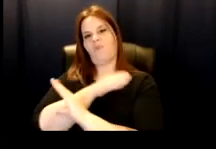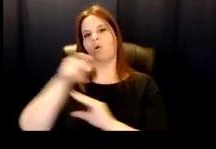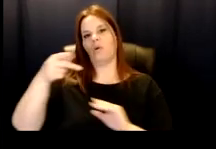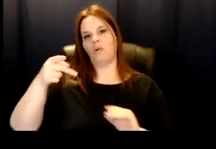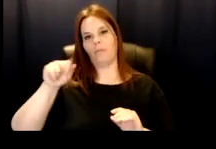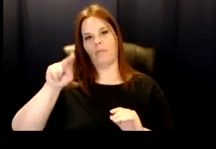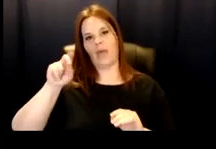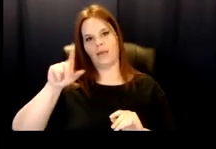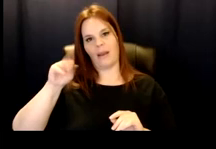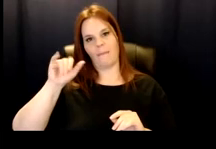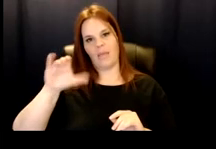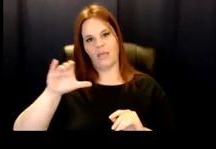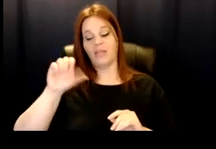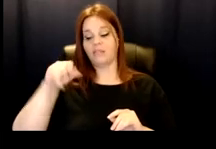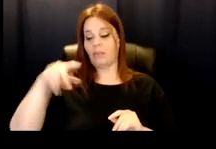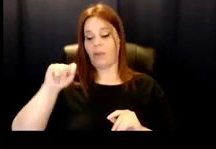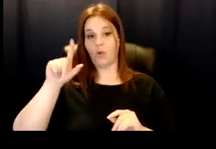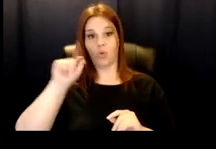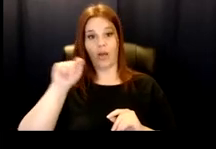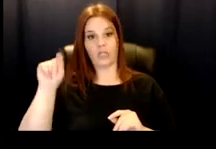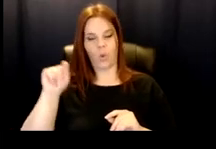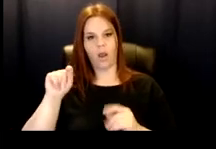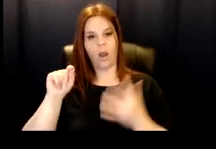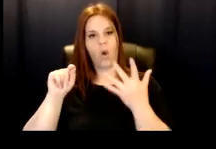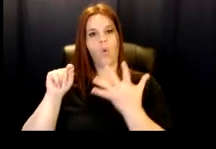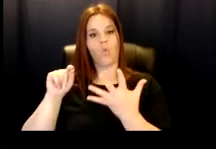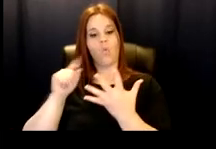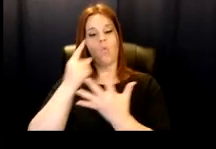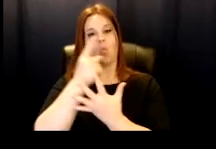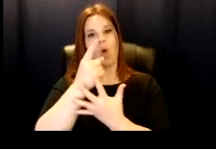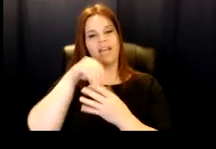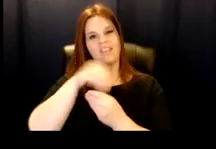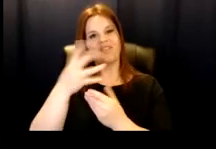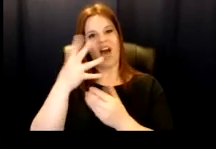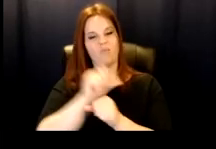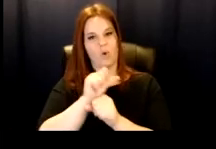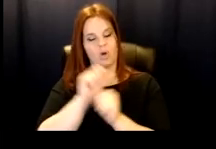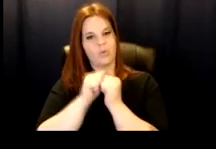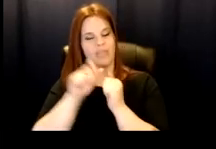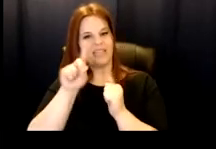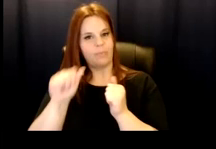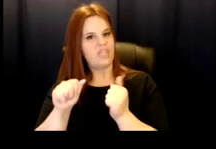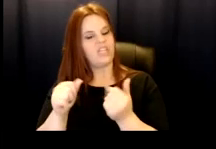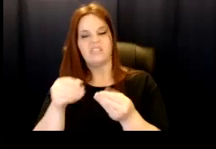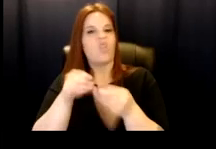of September 2020, one in five workers with disabilities have lost their jobs all together.